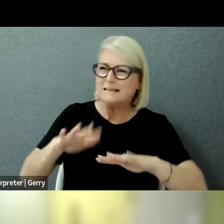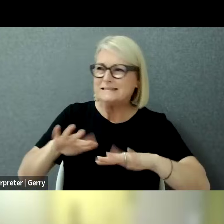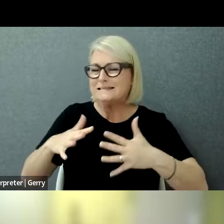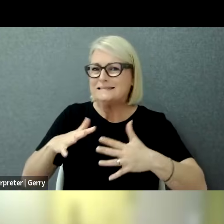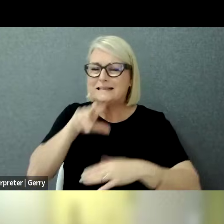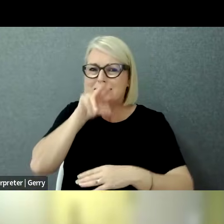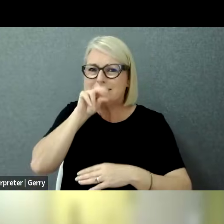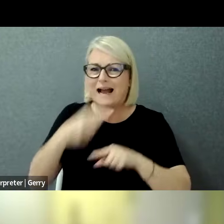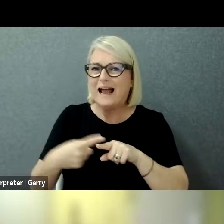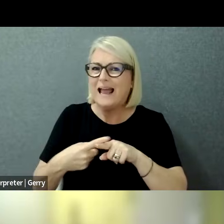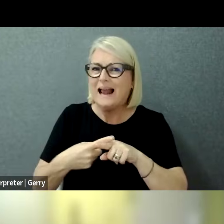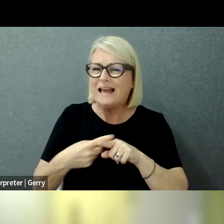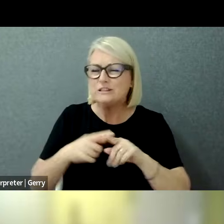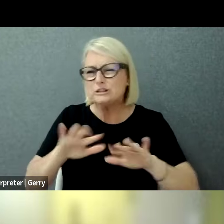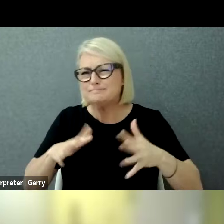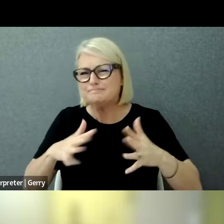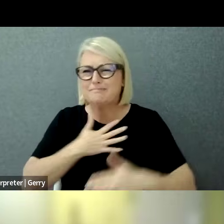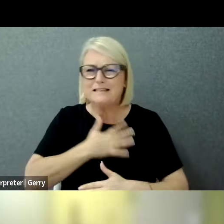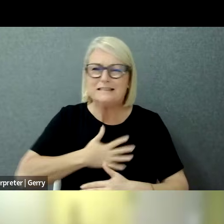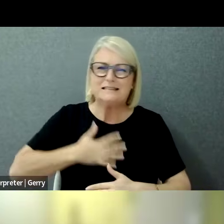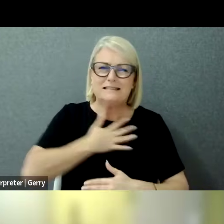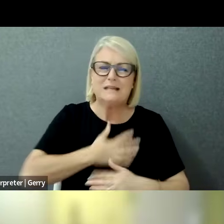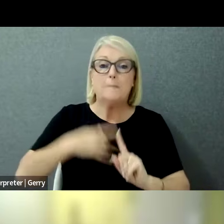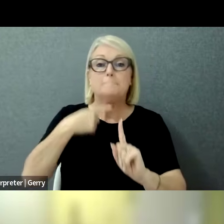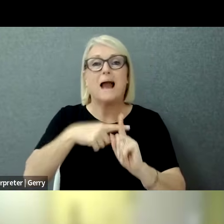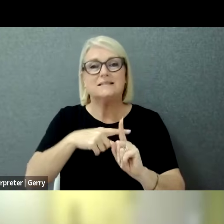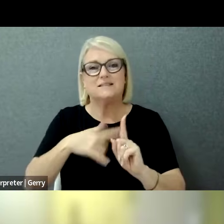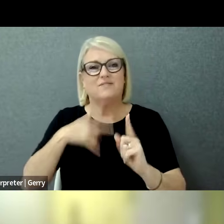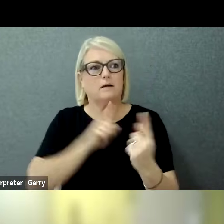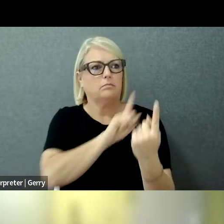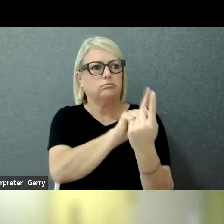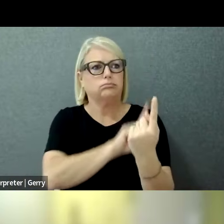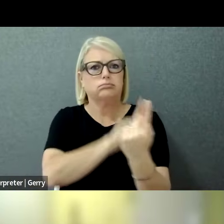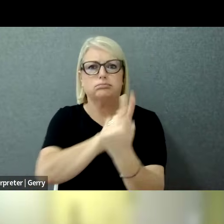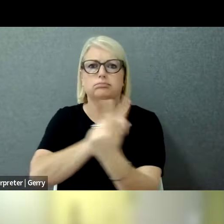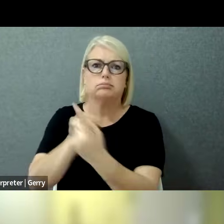and she wasn't really comfortable in being able to access play groups or kindergarten.